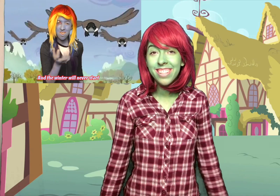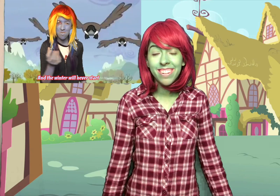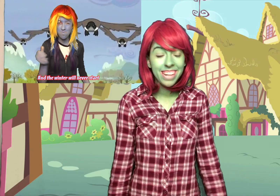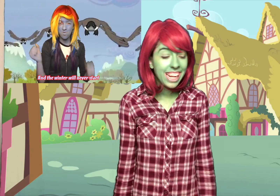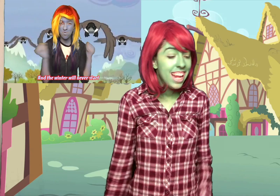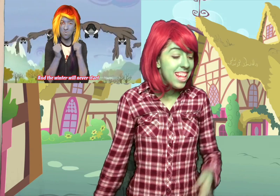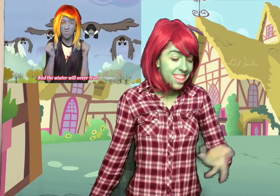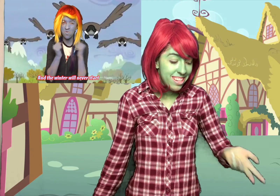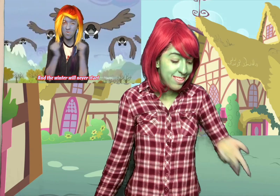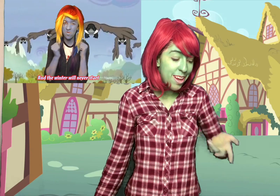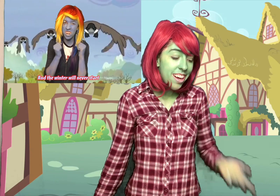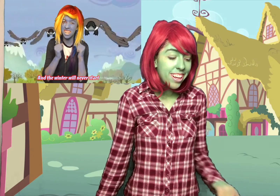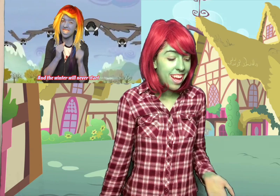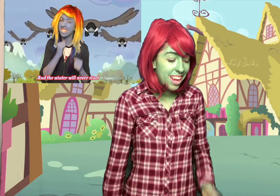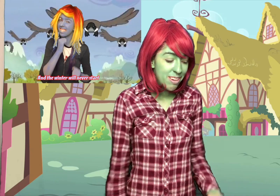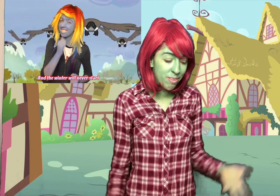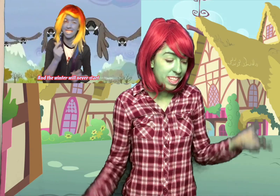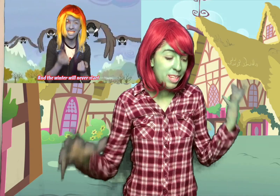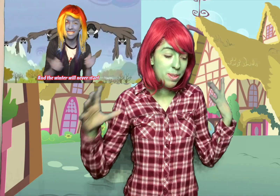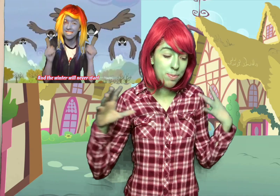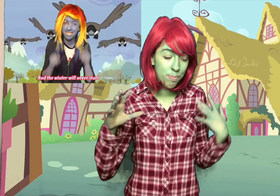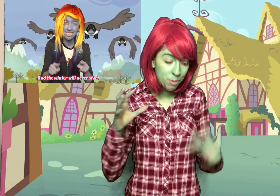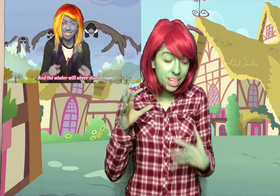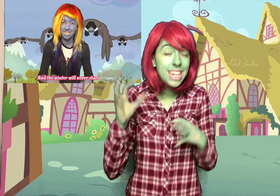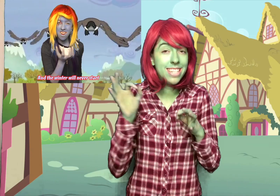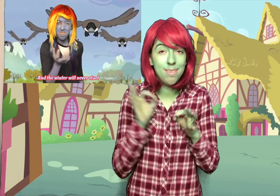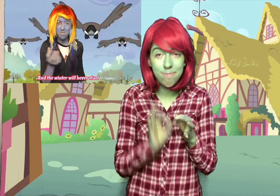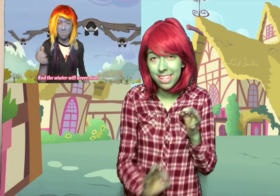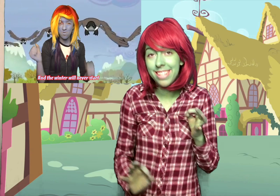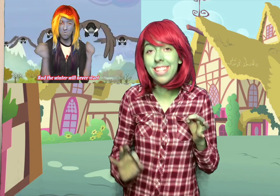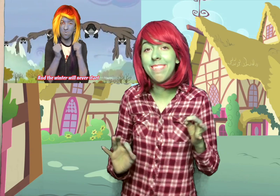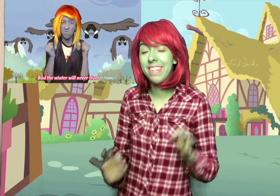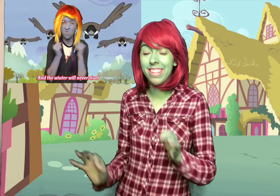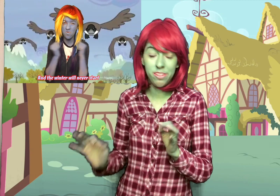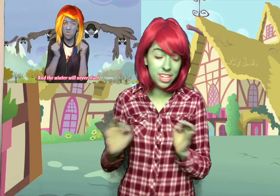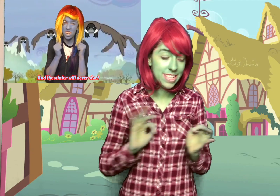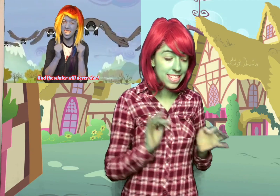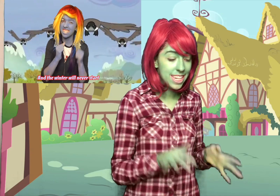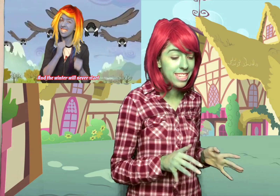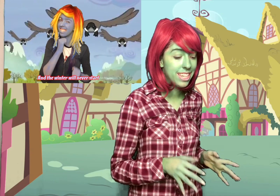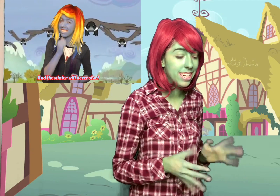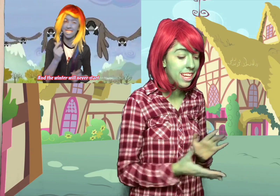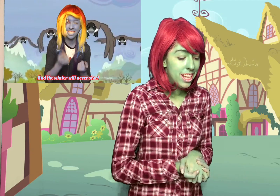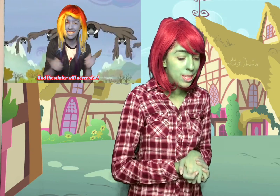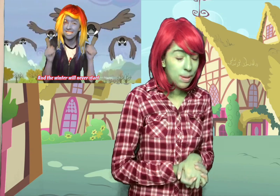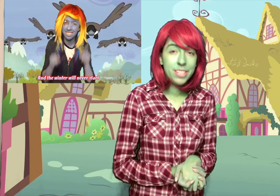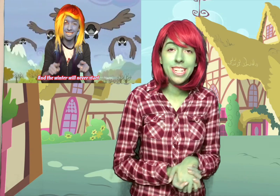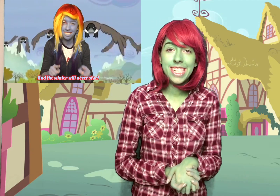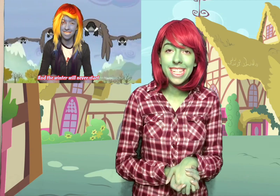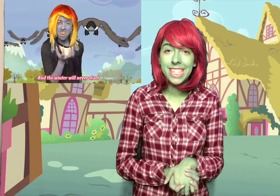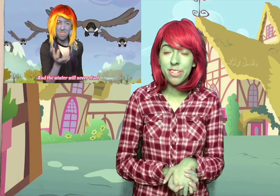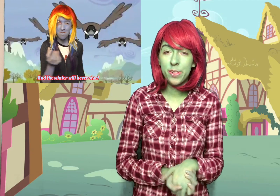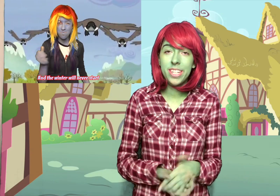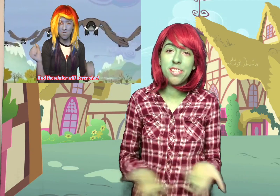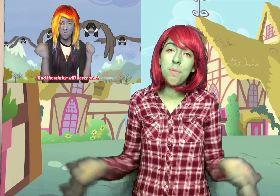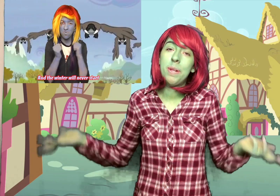already this song i really was pretty simplistic with the translation especially since there's only so many